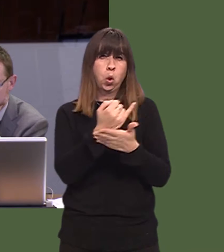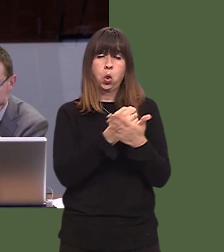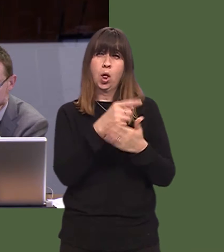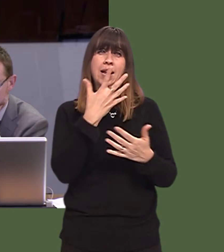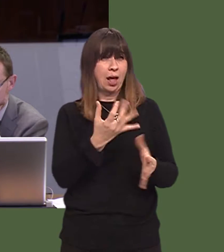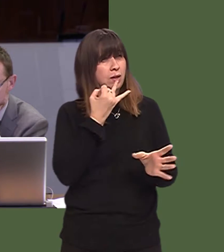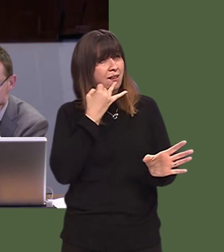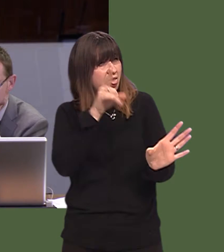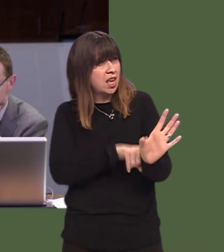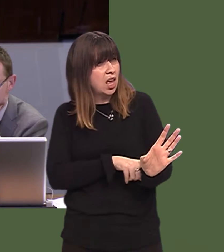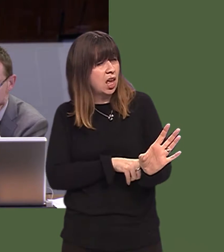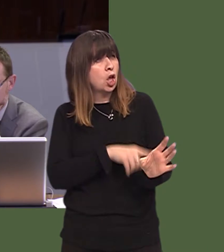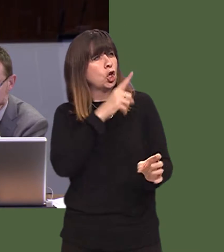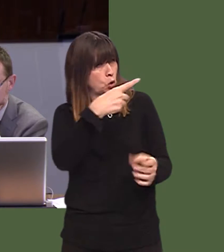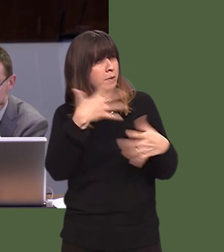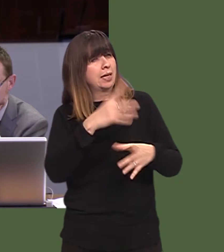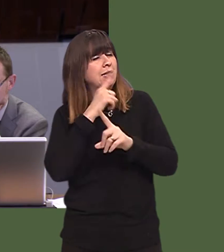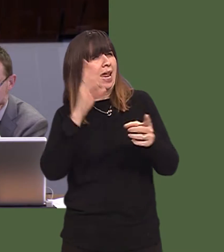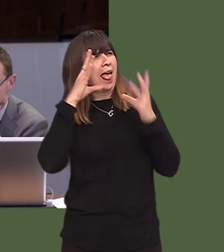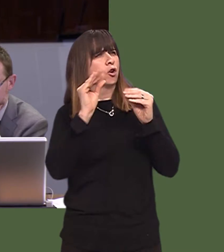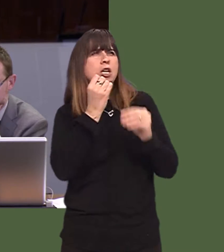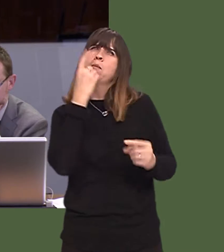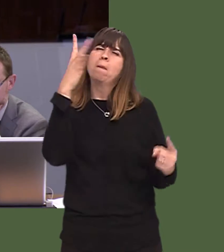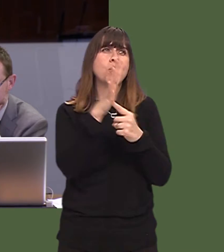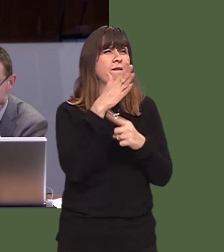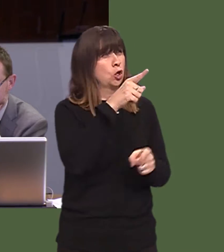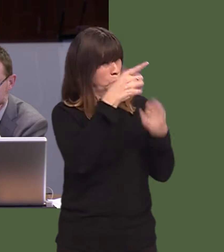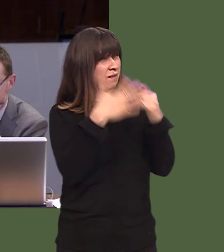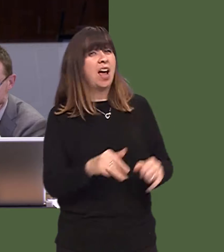as First Minister and youíve set education as a priority. Youíre failing, First Minister.